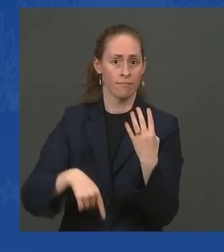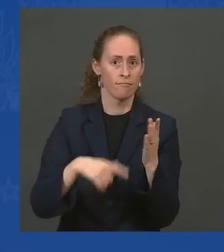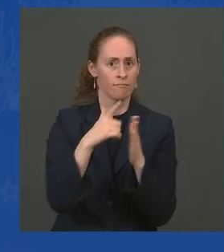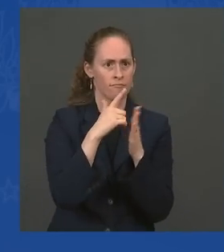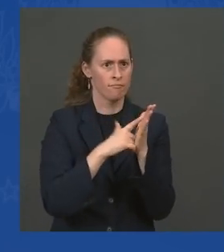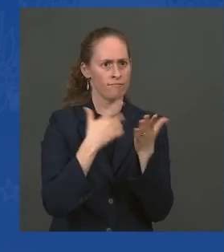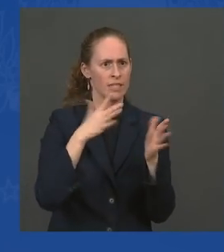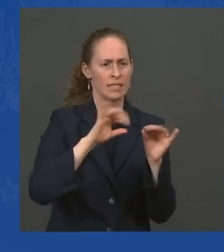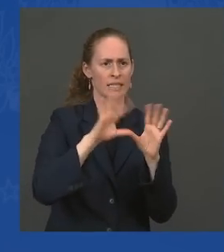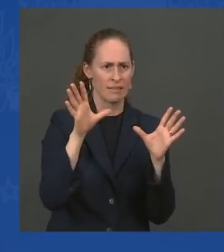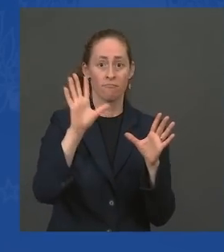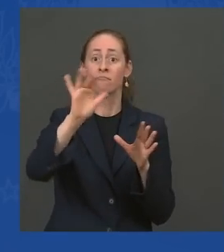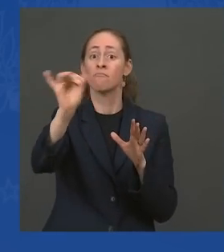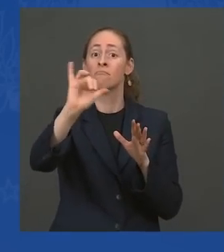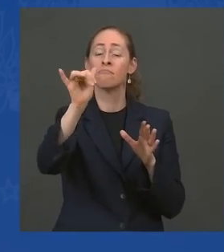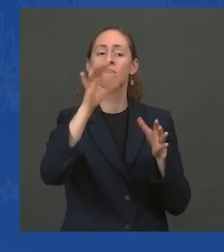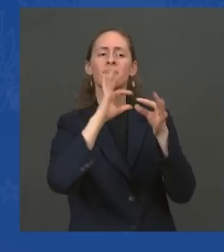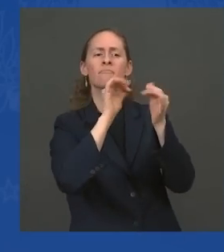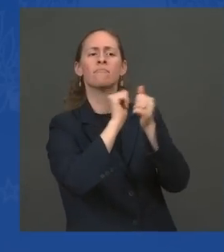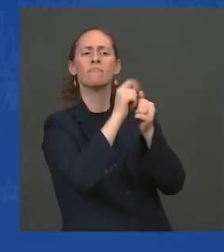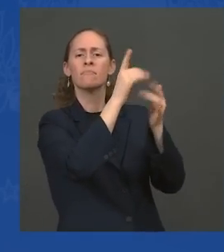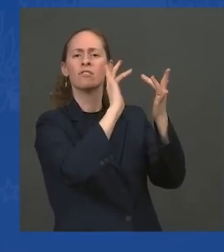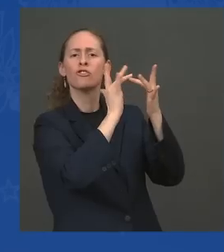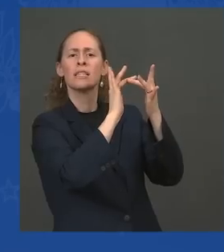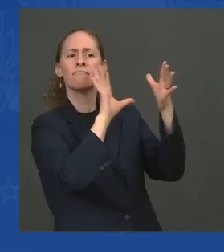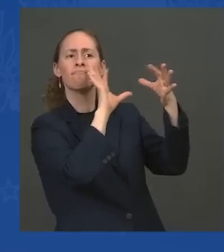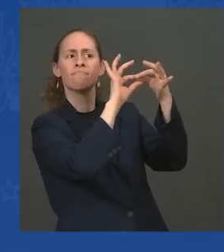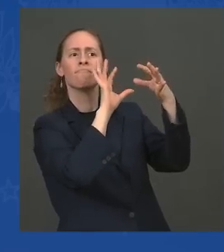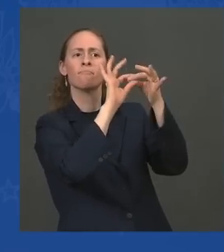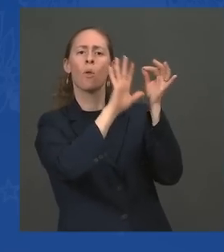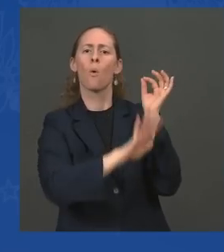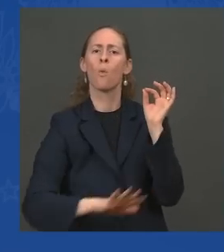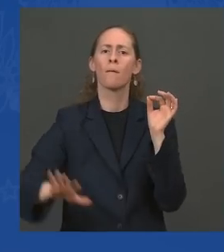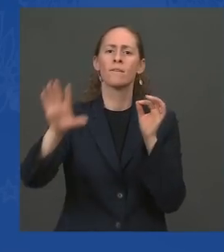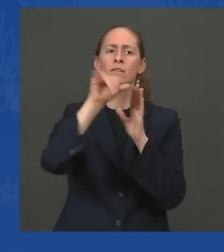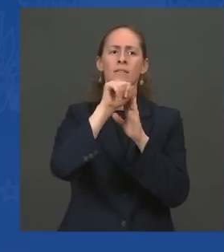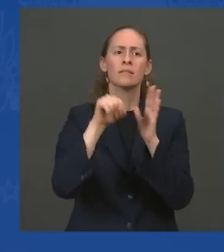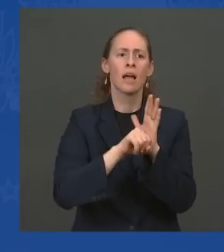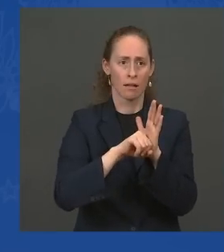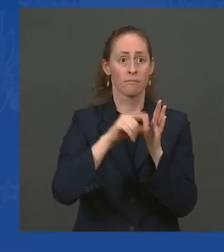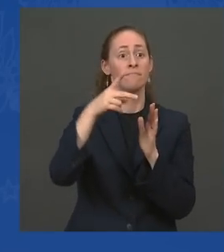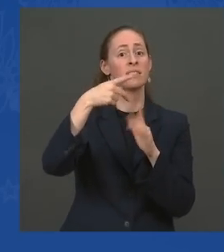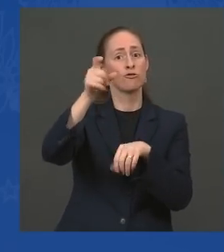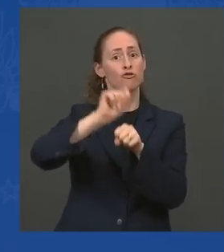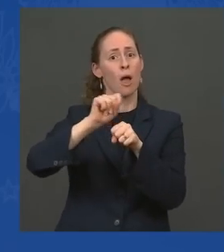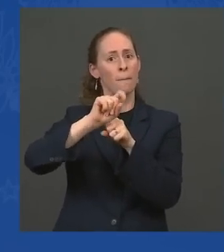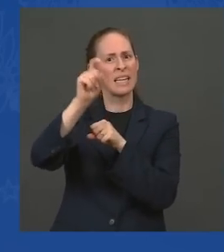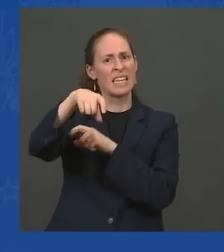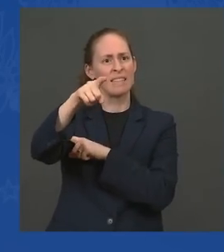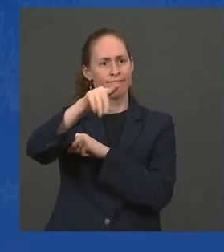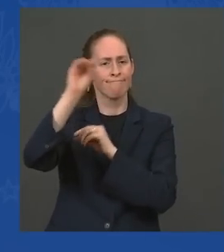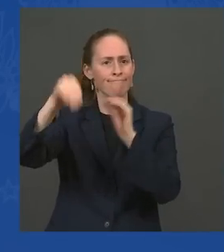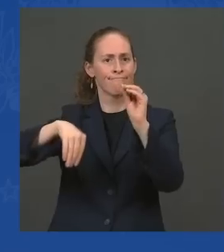and available everywhere in America, create jobs laying down that broadband line. Today, 14 percent of Michigan households